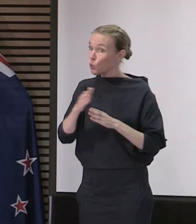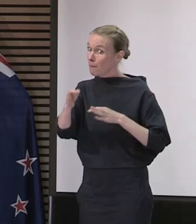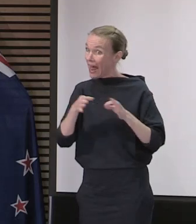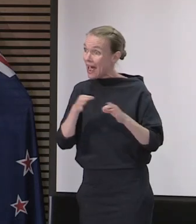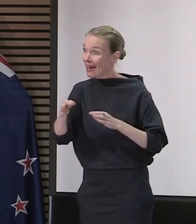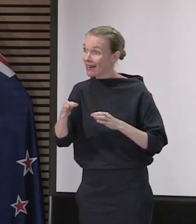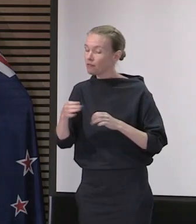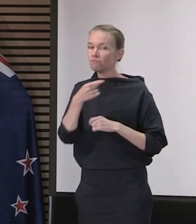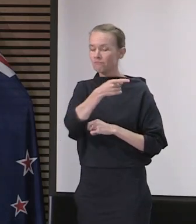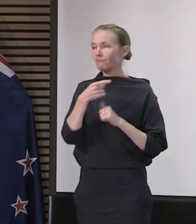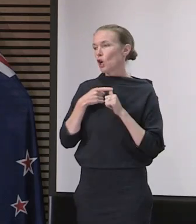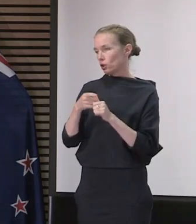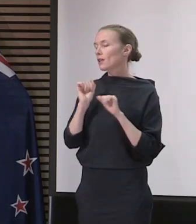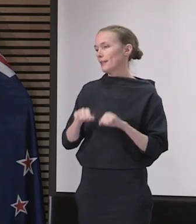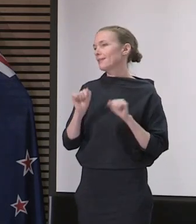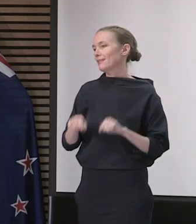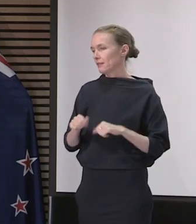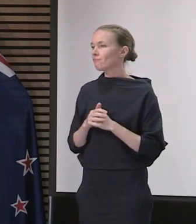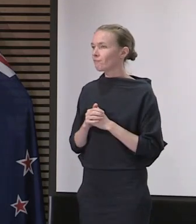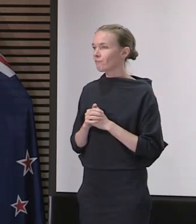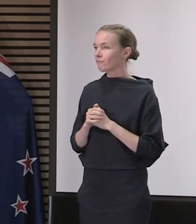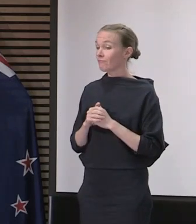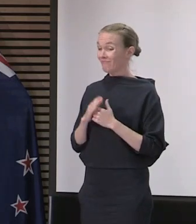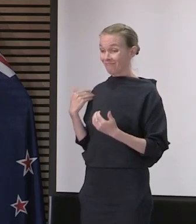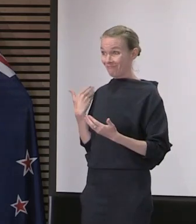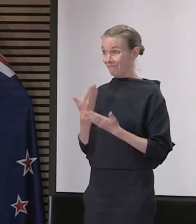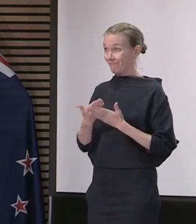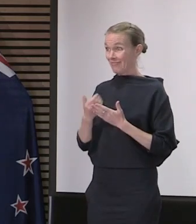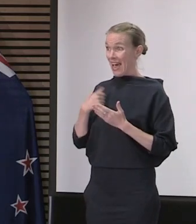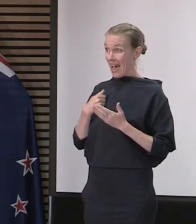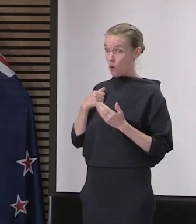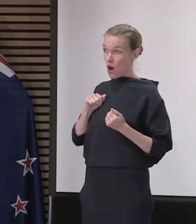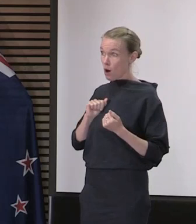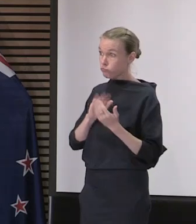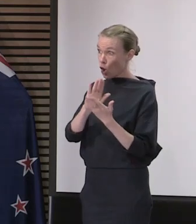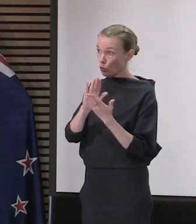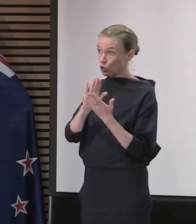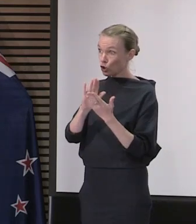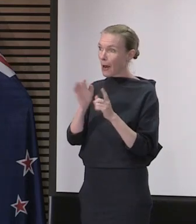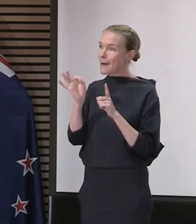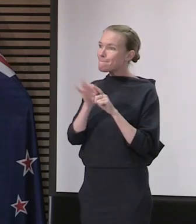or emerging... I think there is, yes. One of the things we have had to do and I think we have done